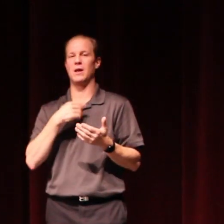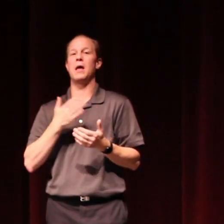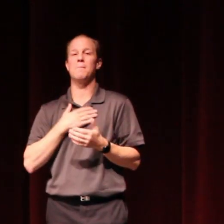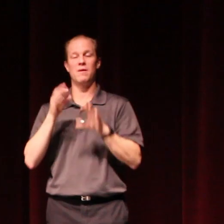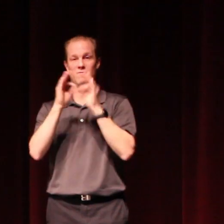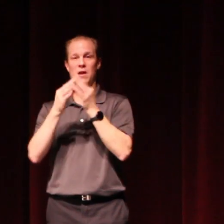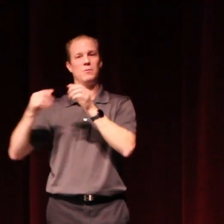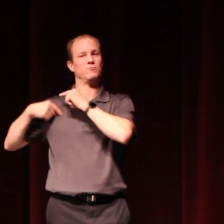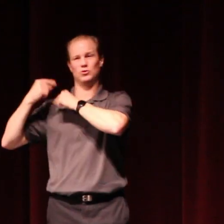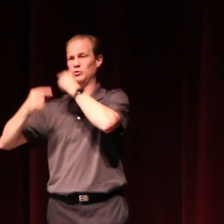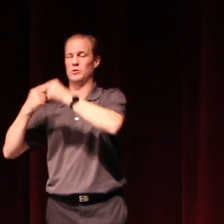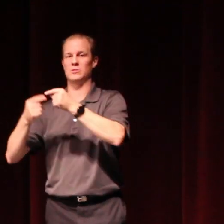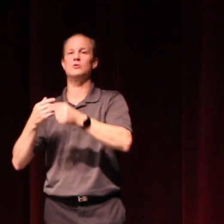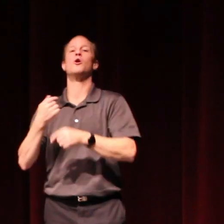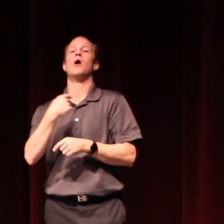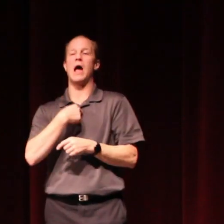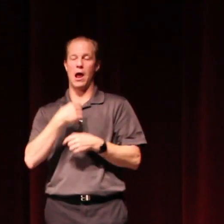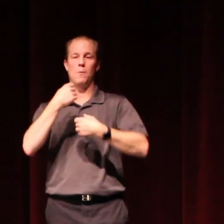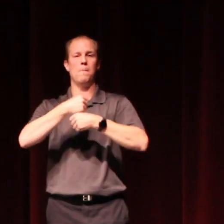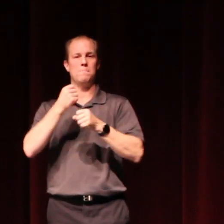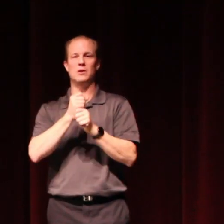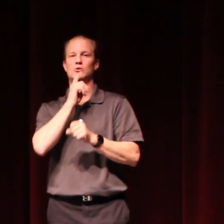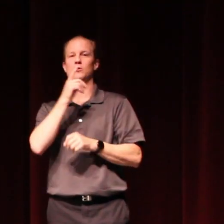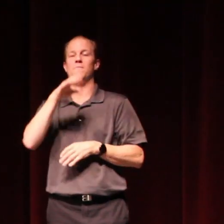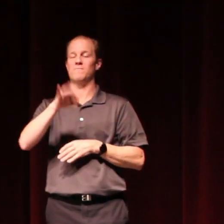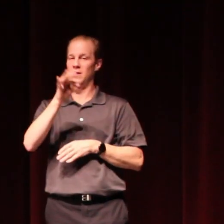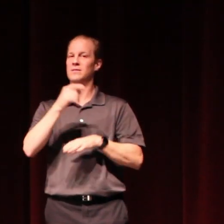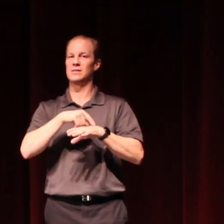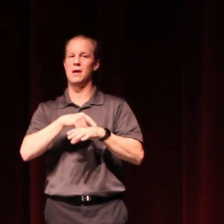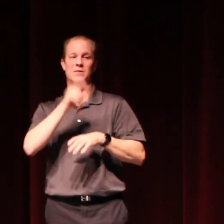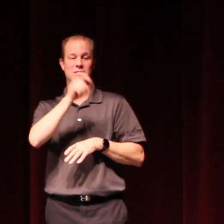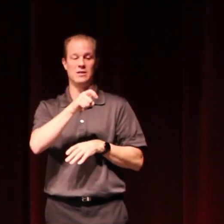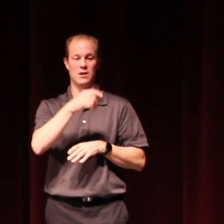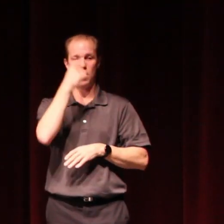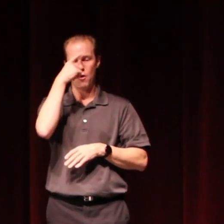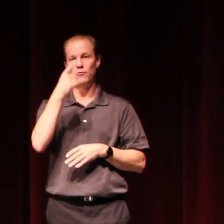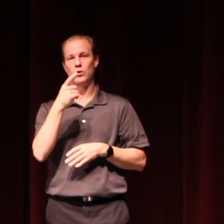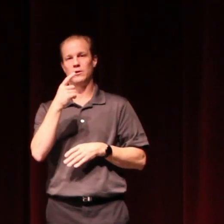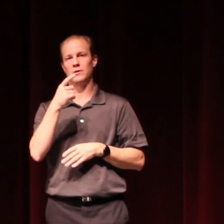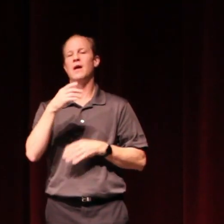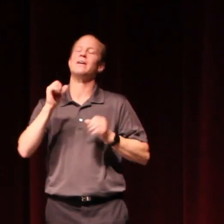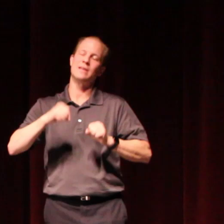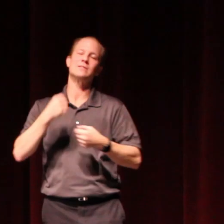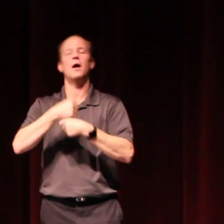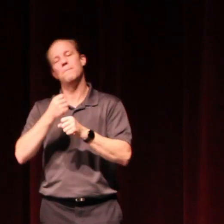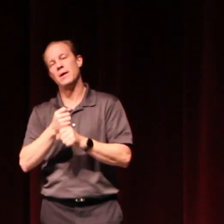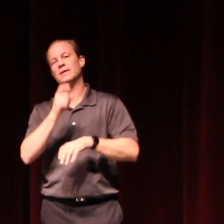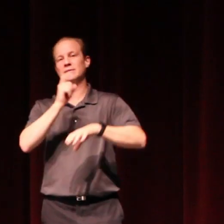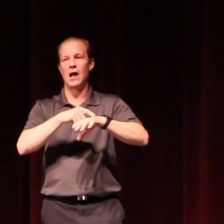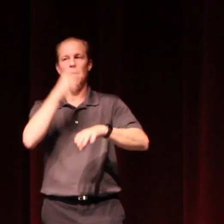the time that's needed, not only for actual just making time, just for the actual meetings,